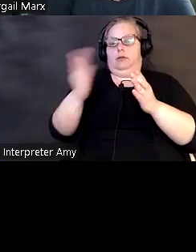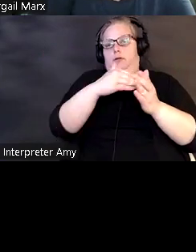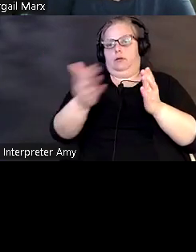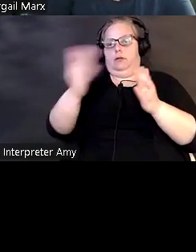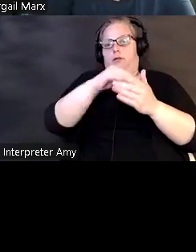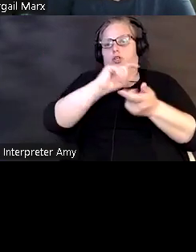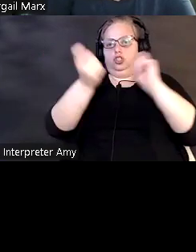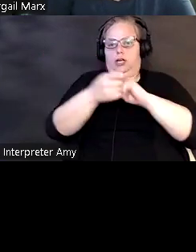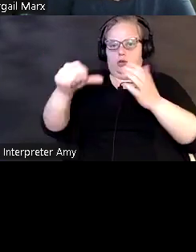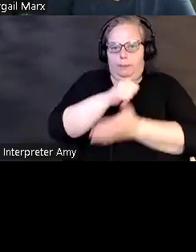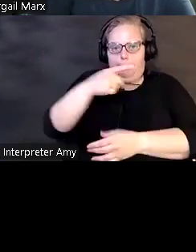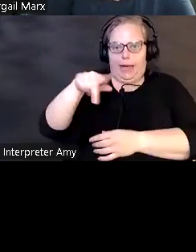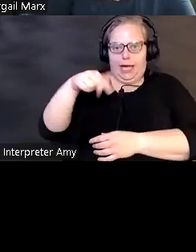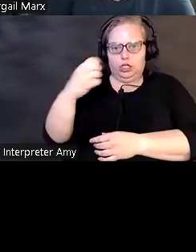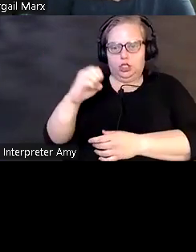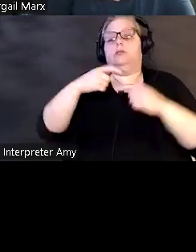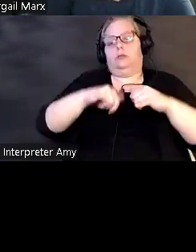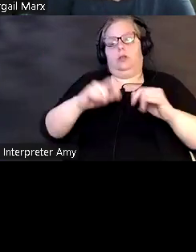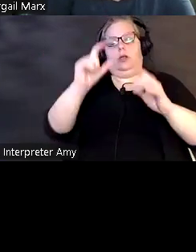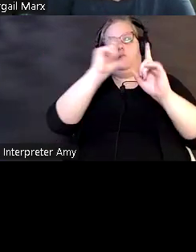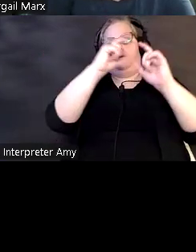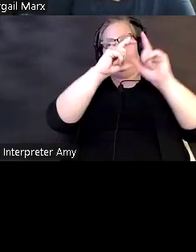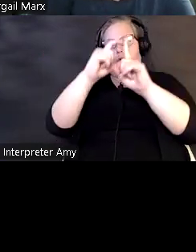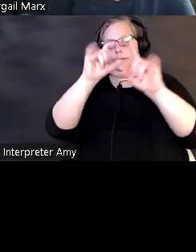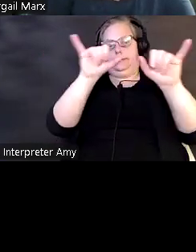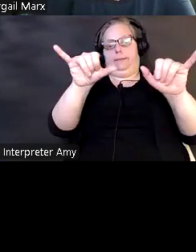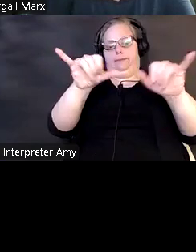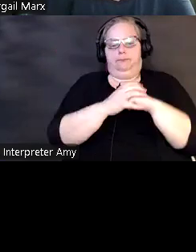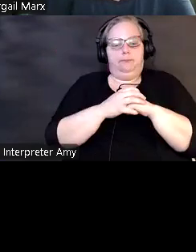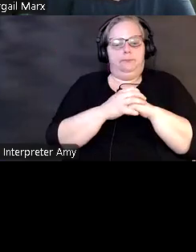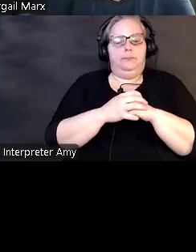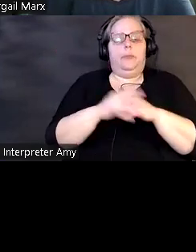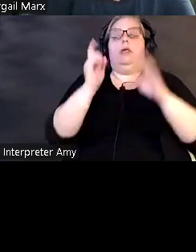And then organization of the vocabulary, so wanting access to single words so you can